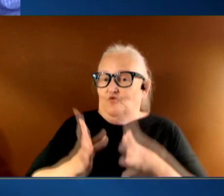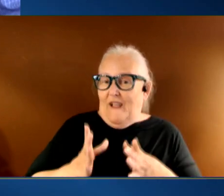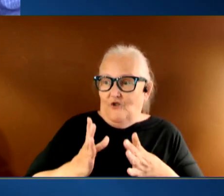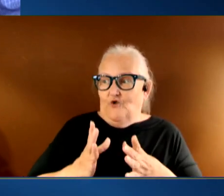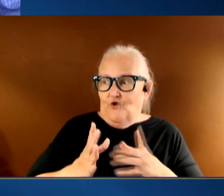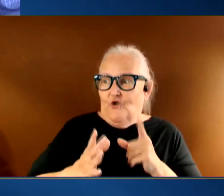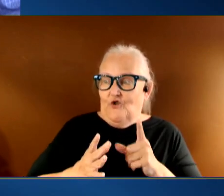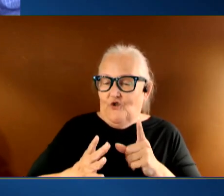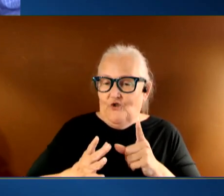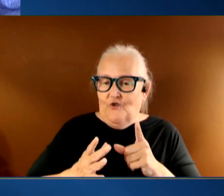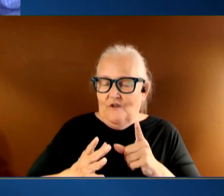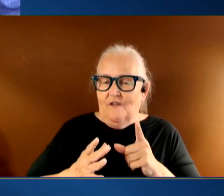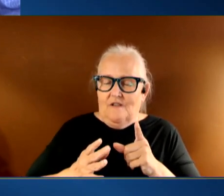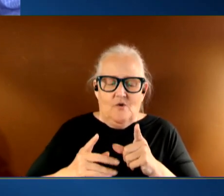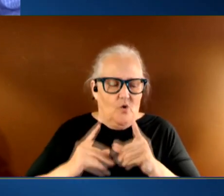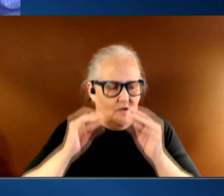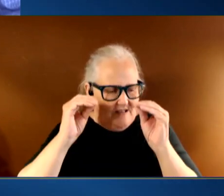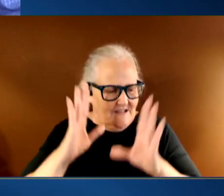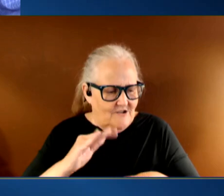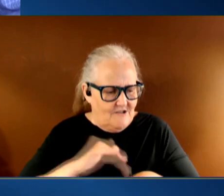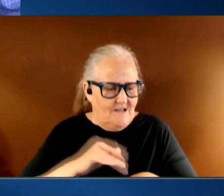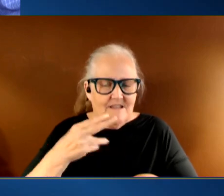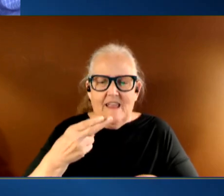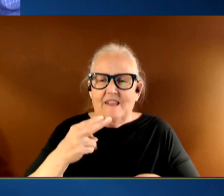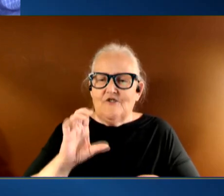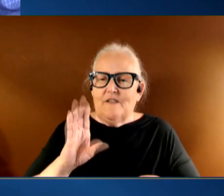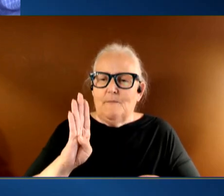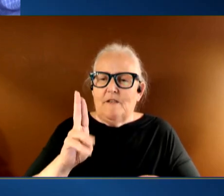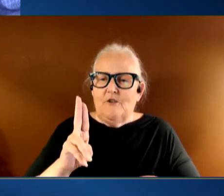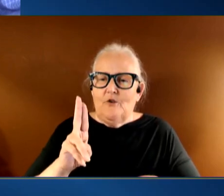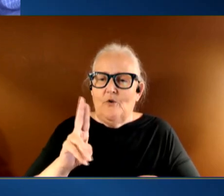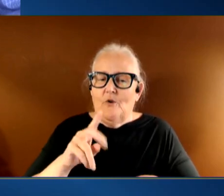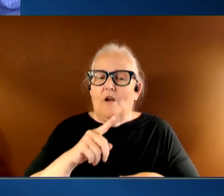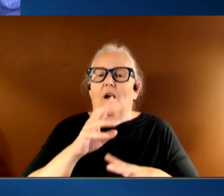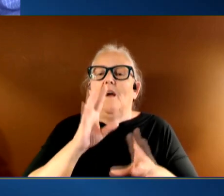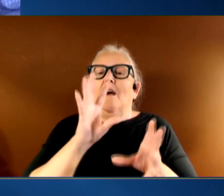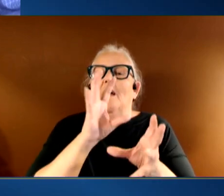teaching at HBCU and she wanted tenure. And they said, "You can't work anywhere else.